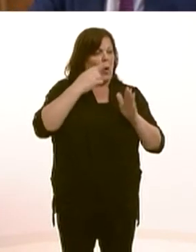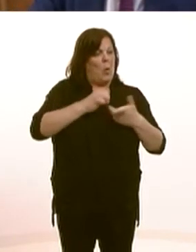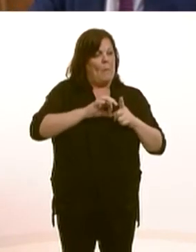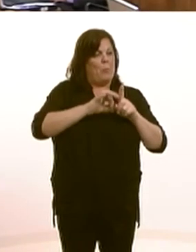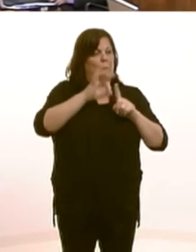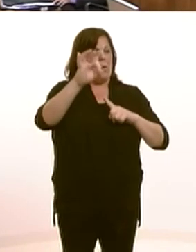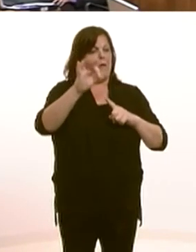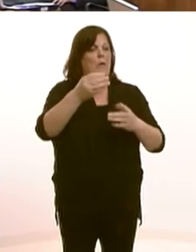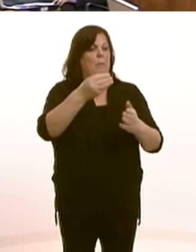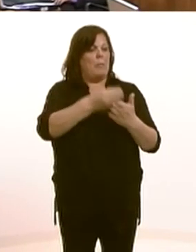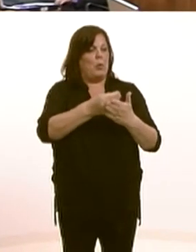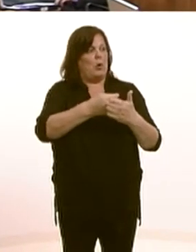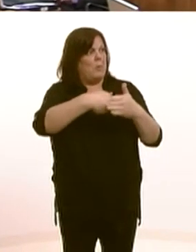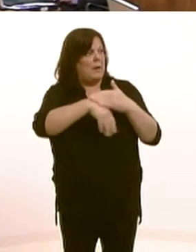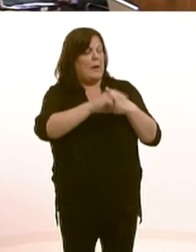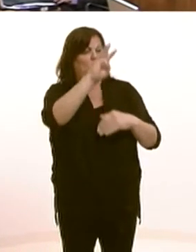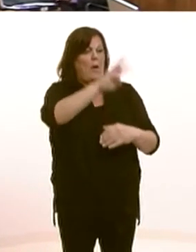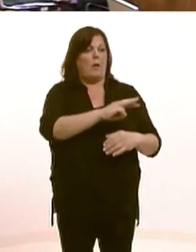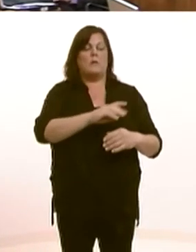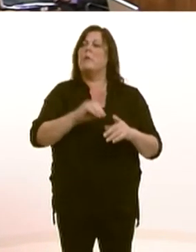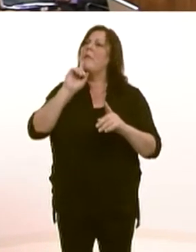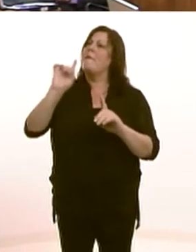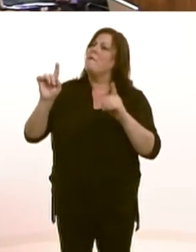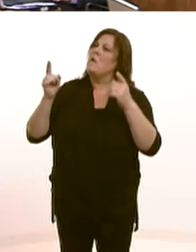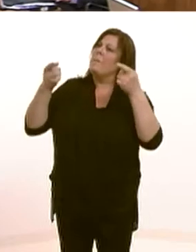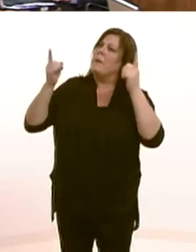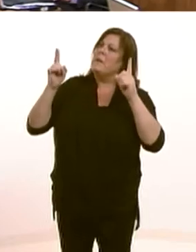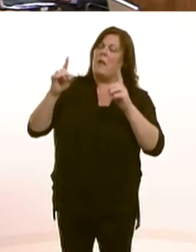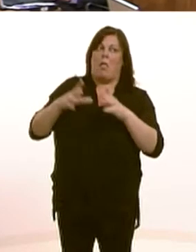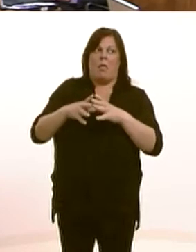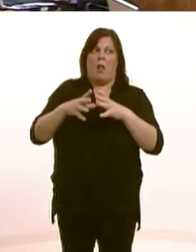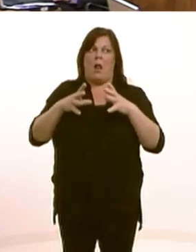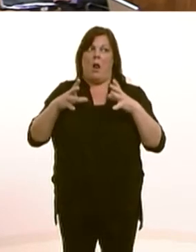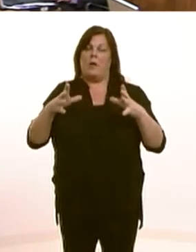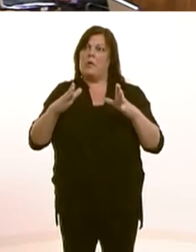Russell George: First Minister, the largest privately owned waste management company in